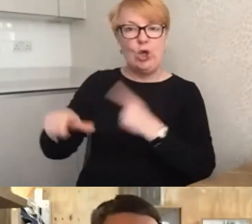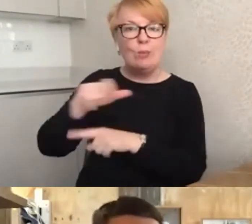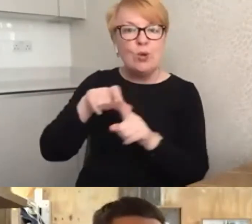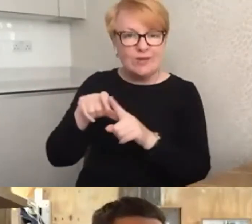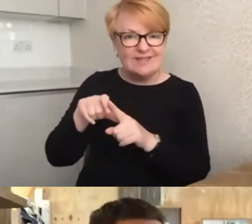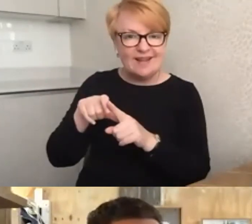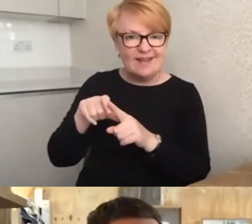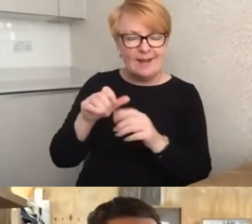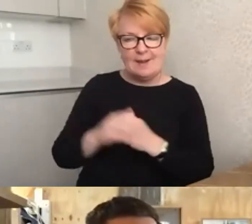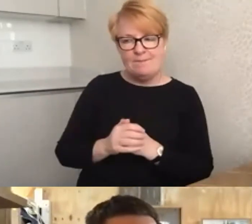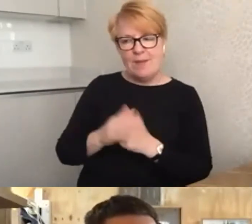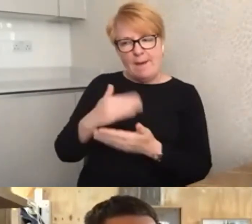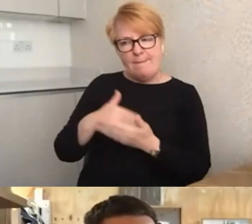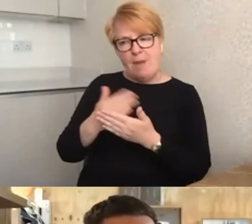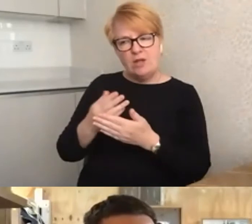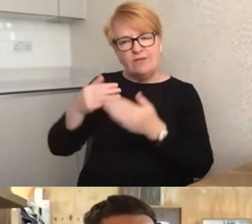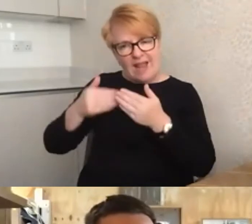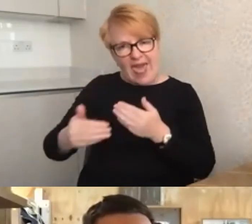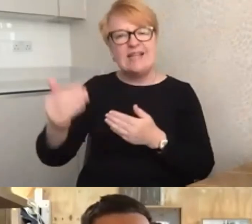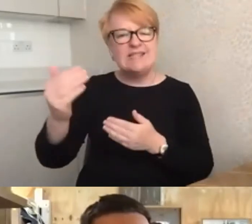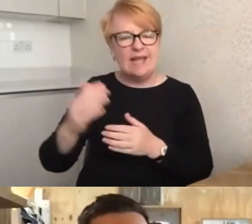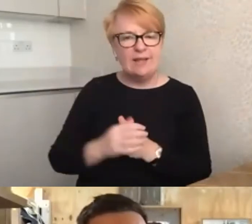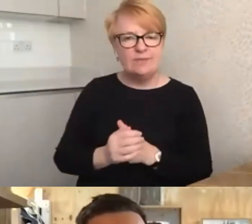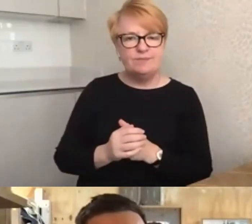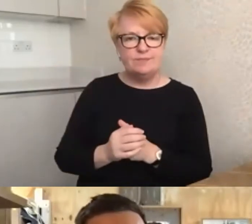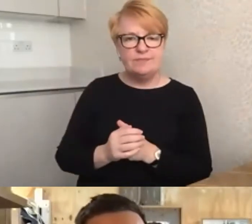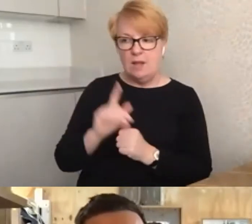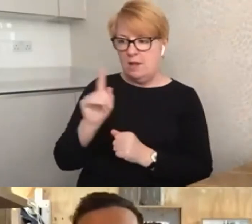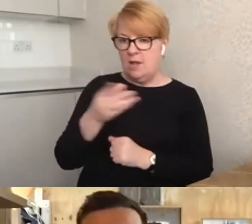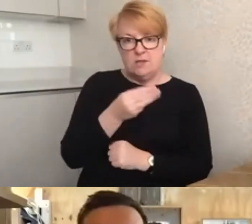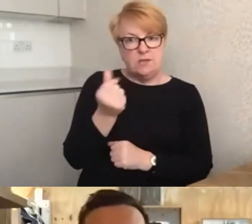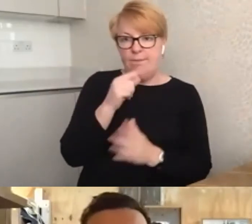I also think that there are some projects that we do with, in fact, quite a lot of them,